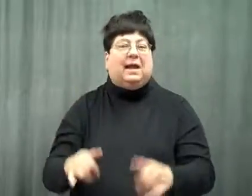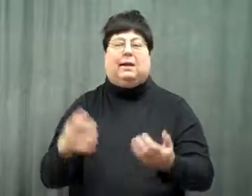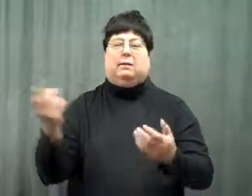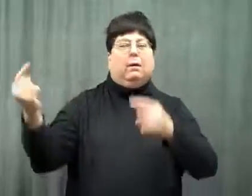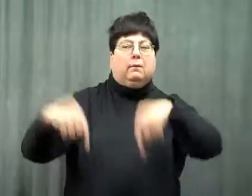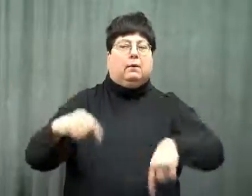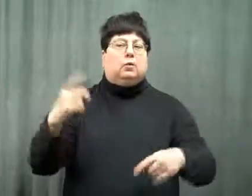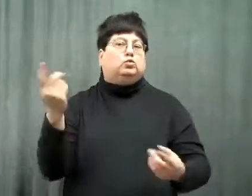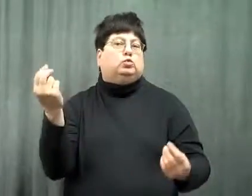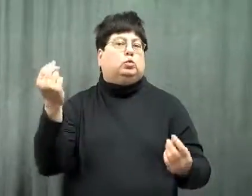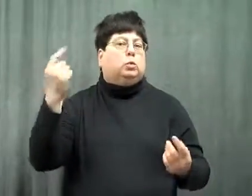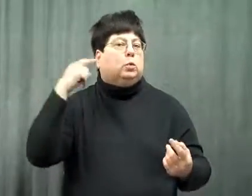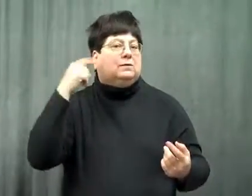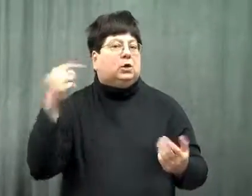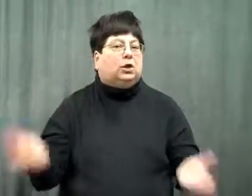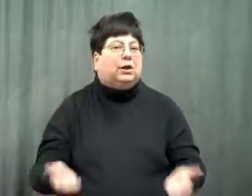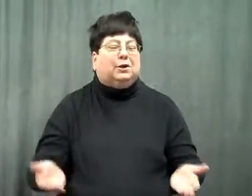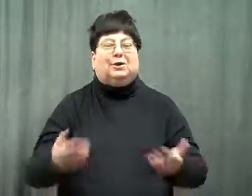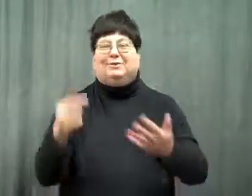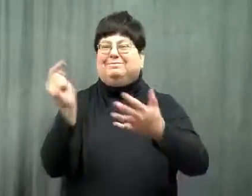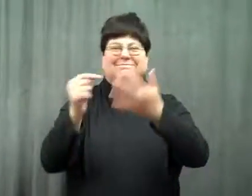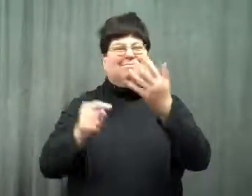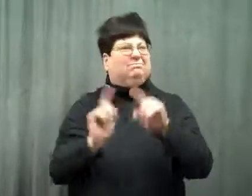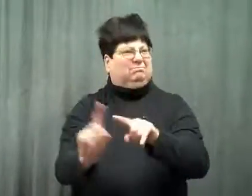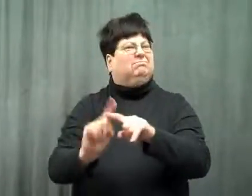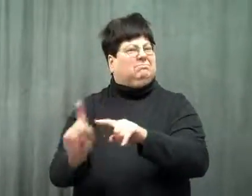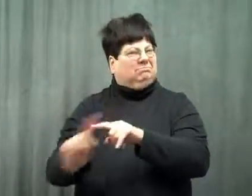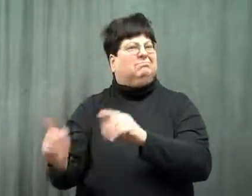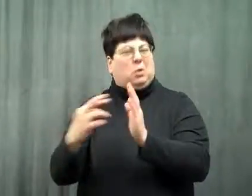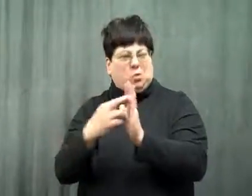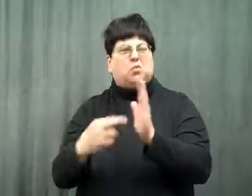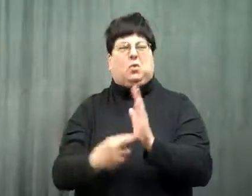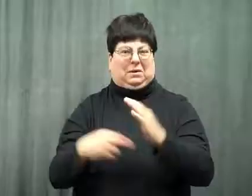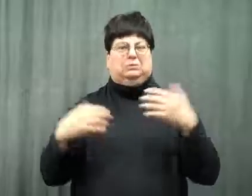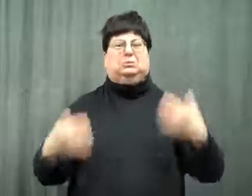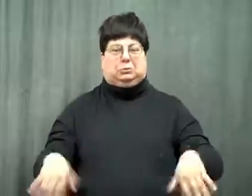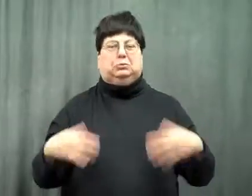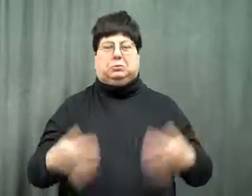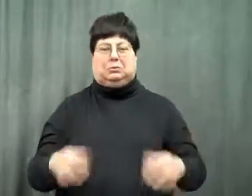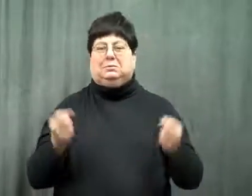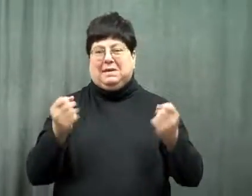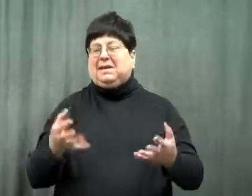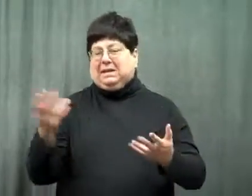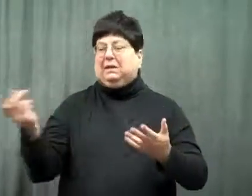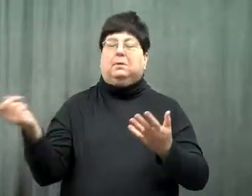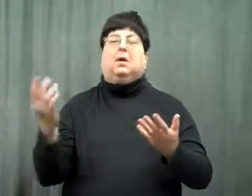and what they are allowed to do while here. There many rules.